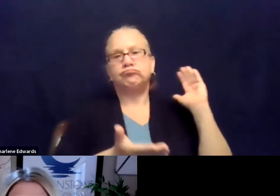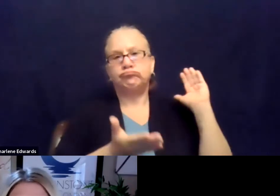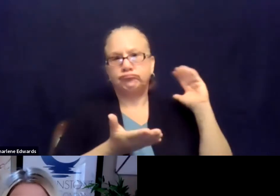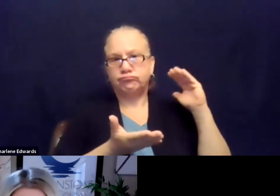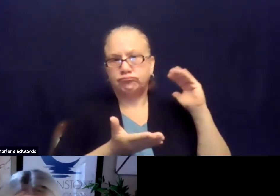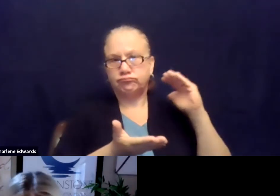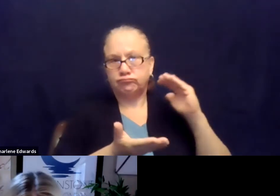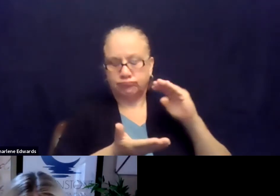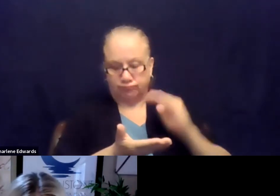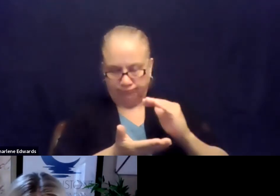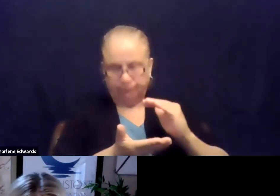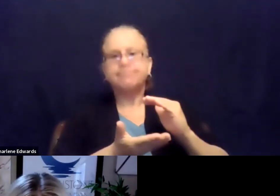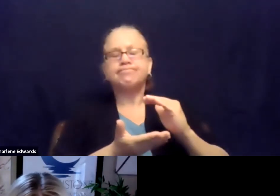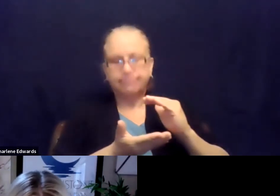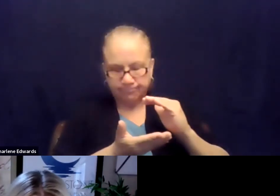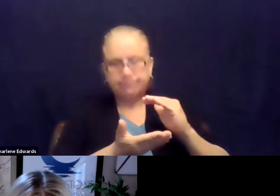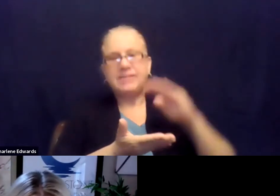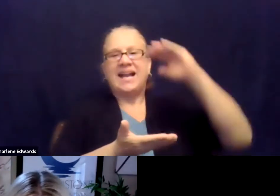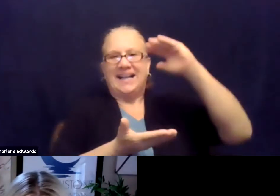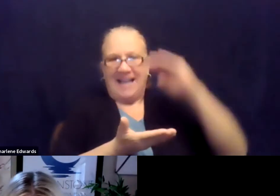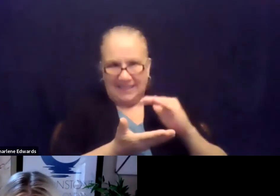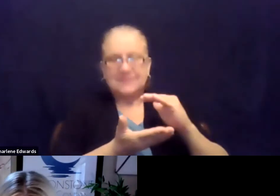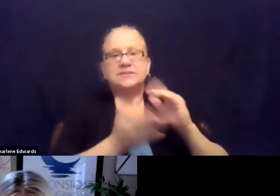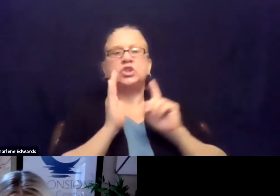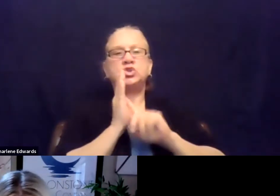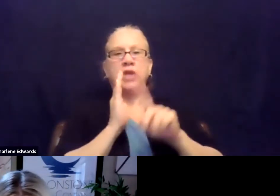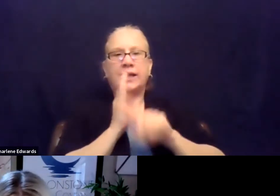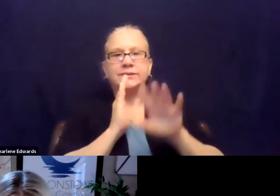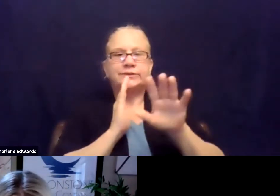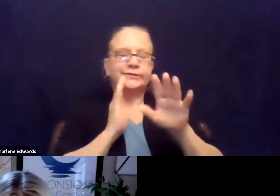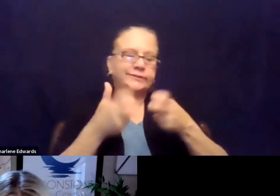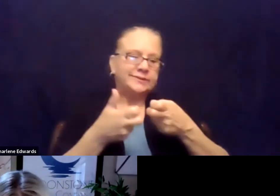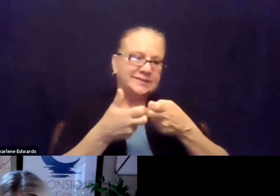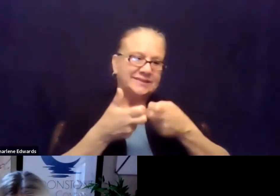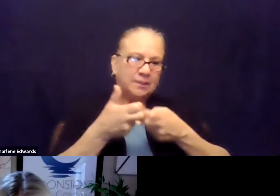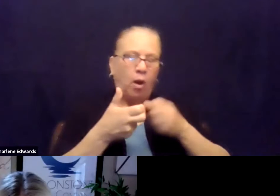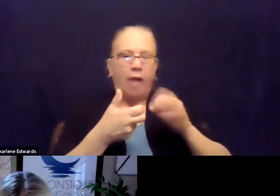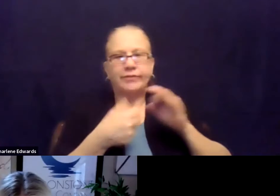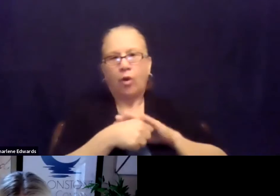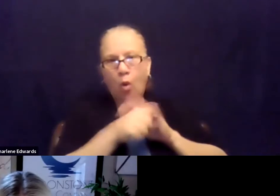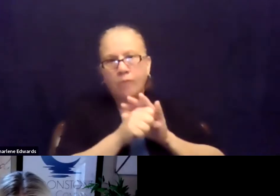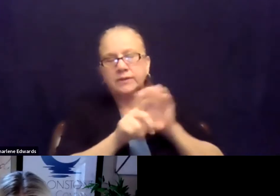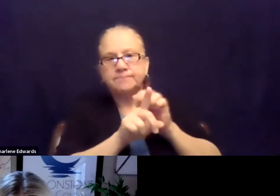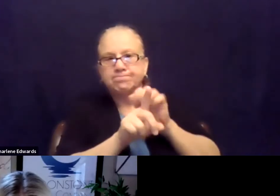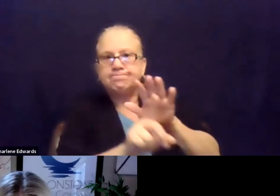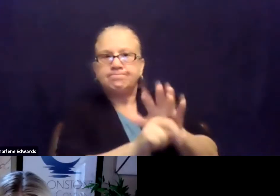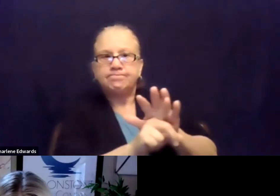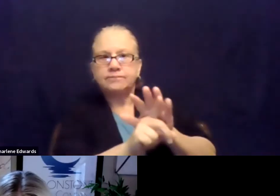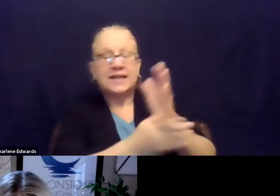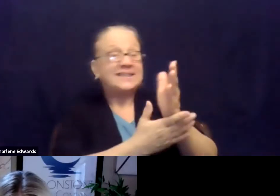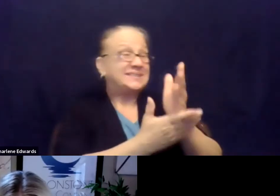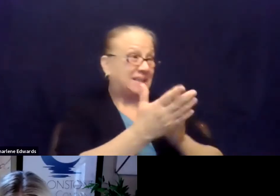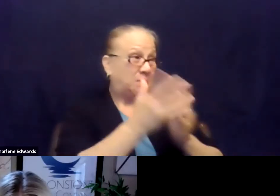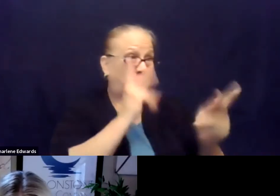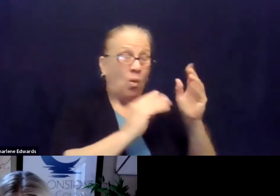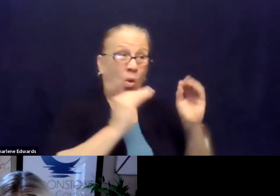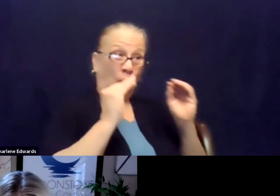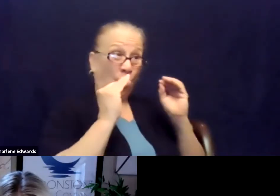than checking symptoms. But some people are asymptomatic, so that itself is not protection.